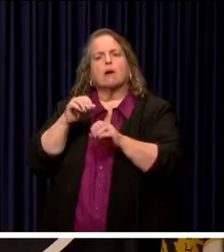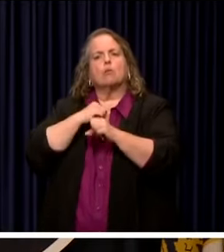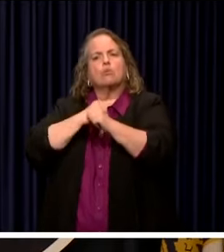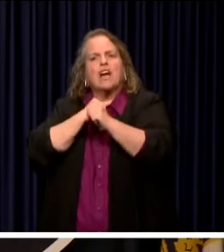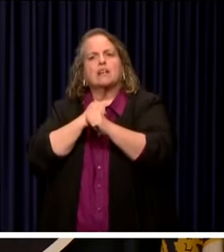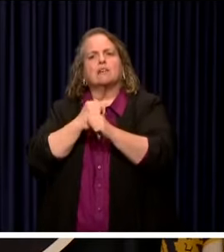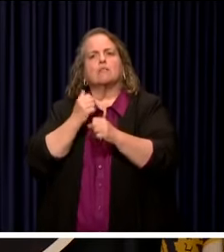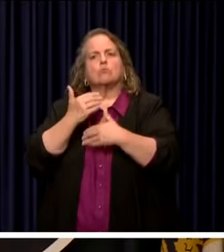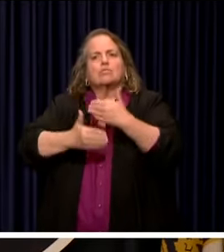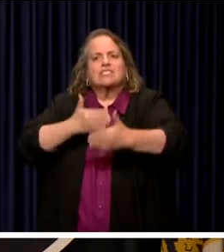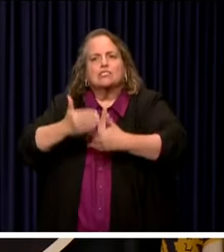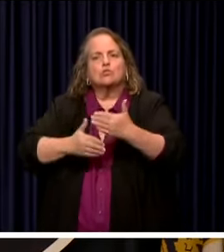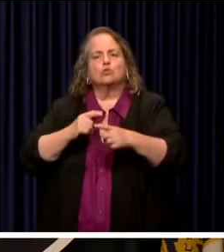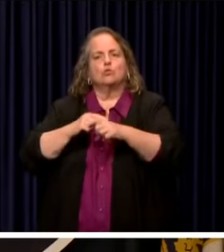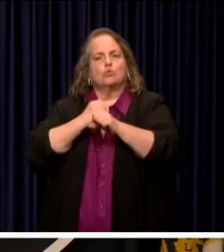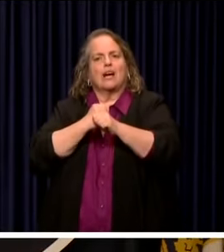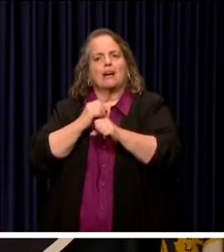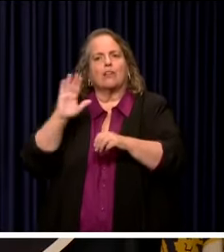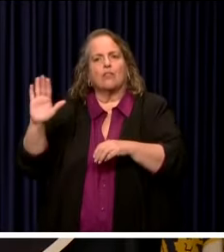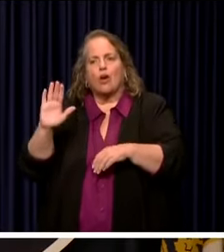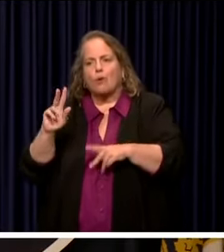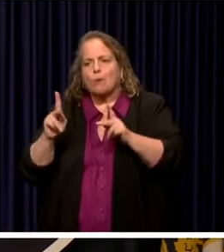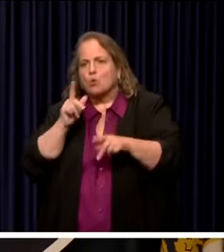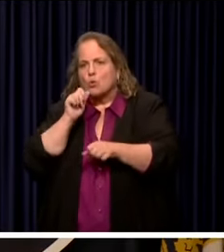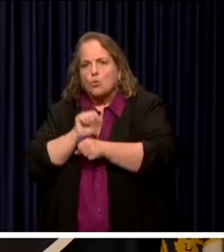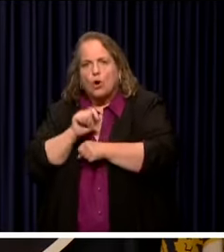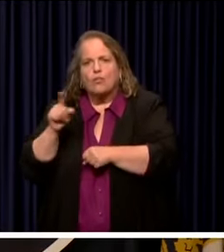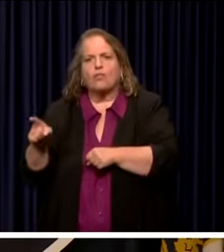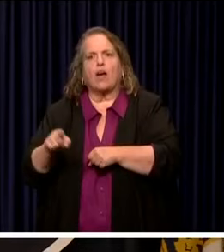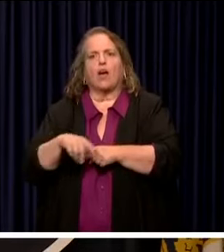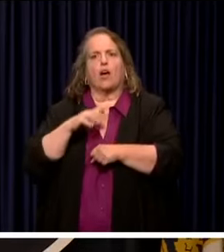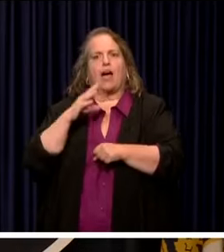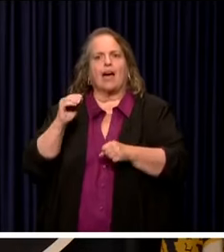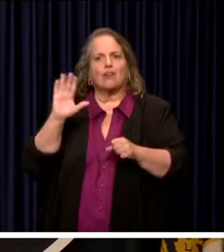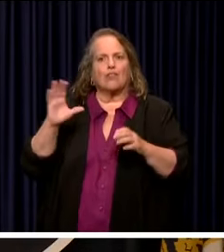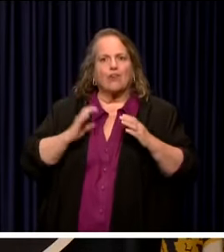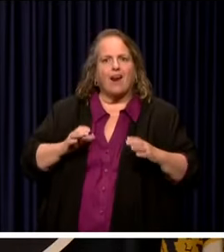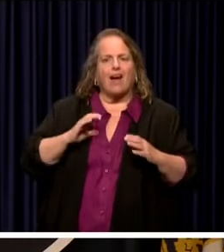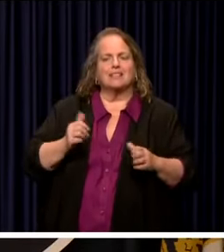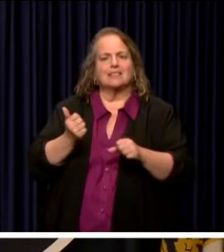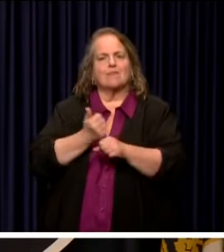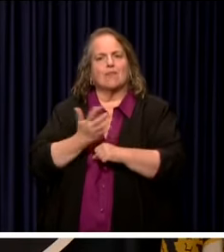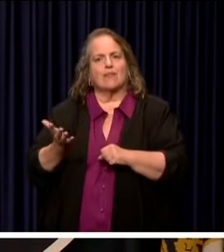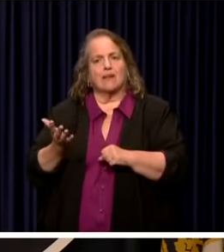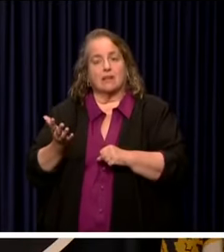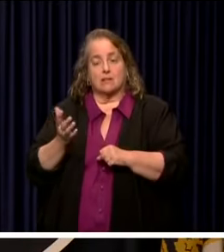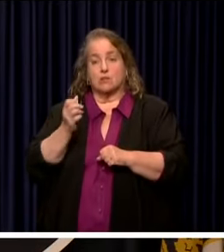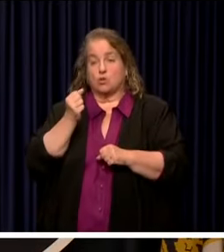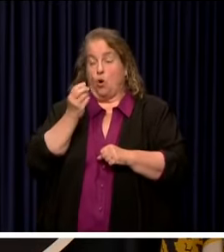SECRETARY LARRY ROBERTS. THEY CAN BE SUBMITTED TO A